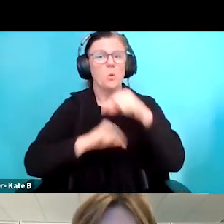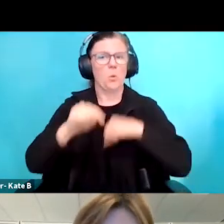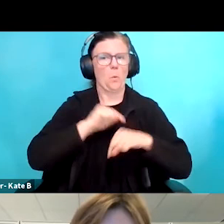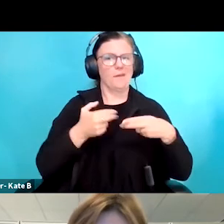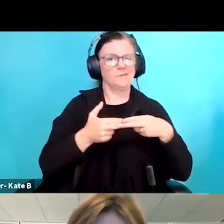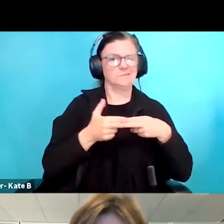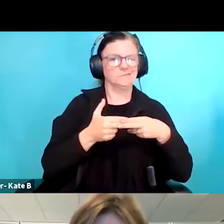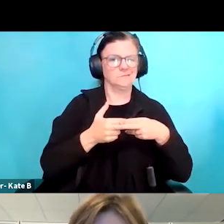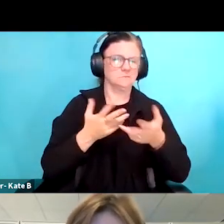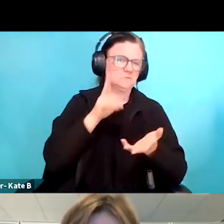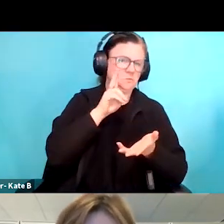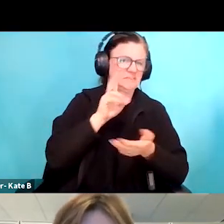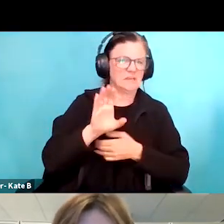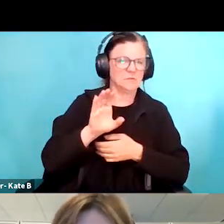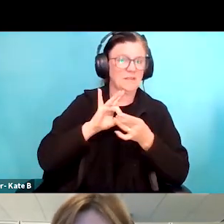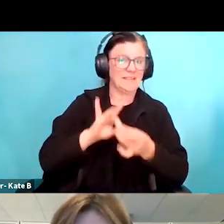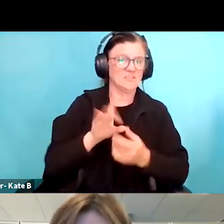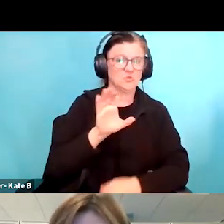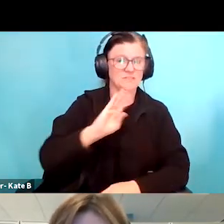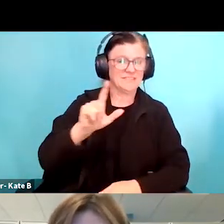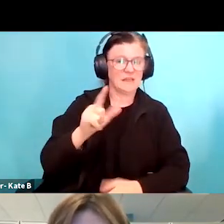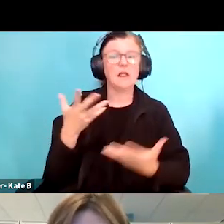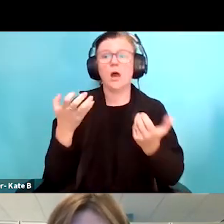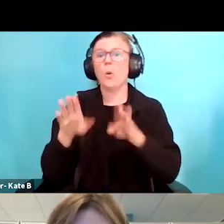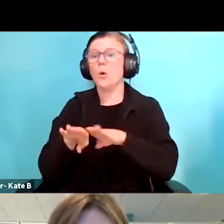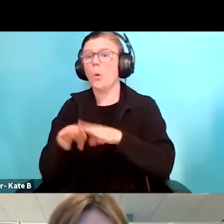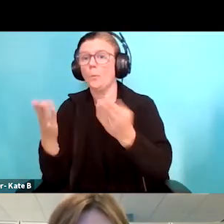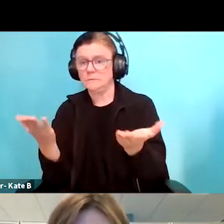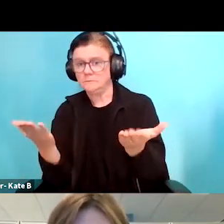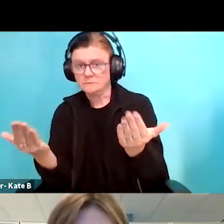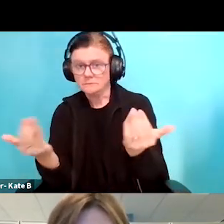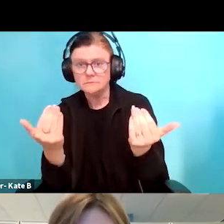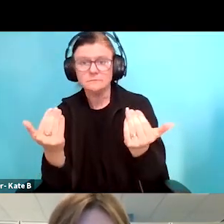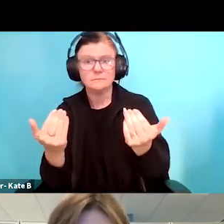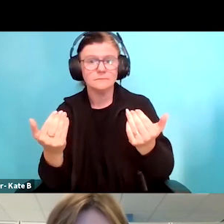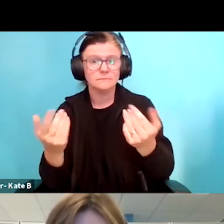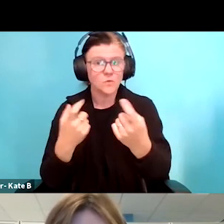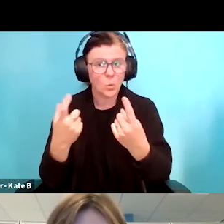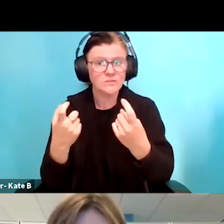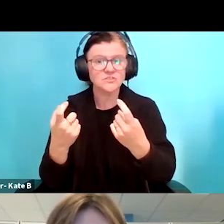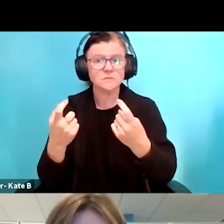for Independent Living. I do want to open up now from the audience. If you have questions for the